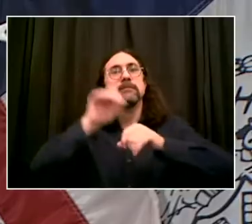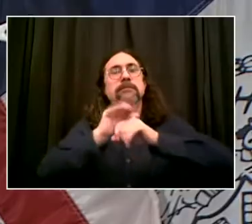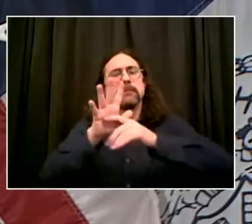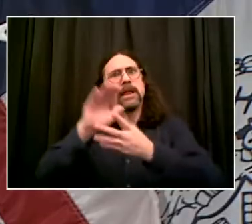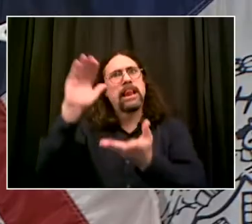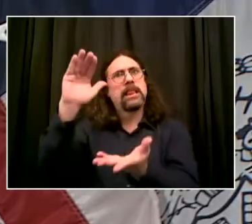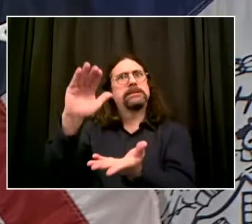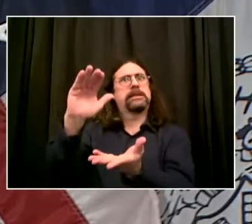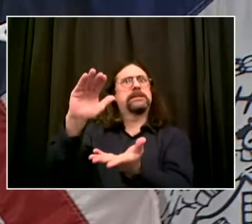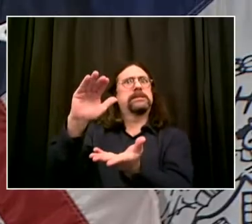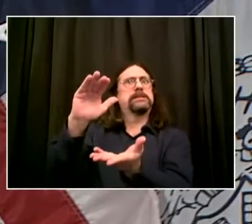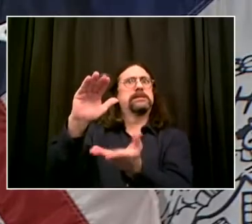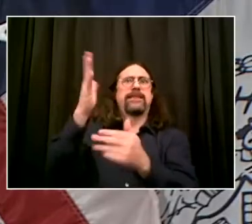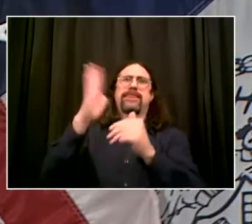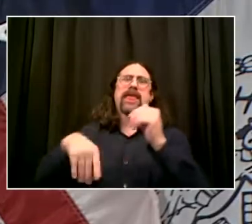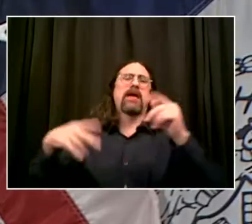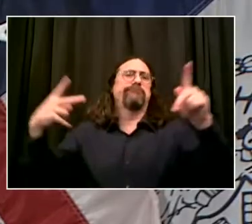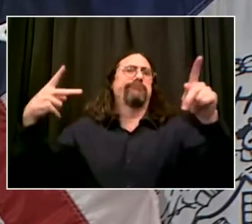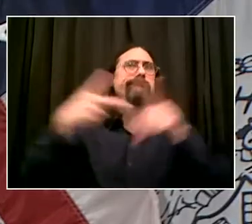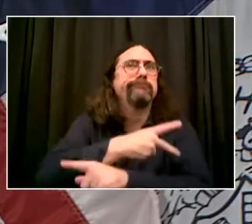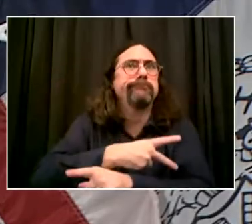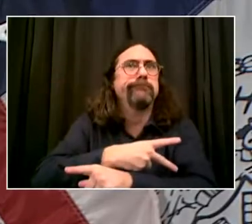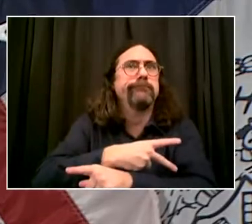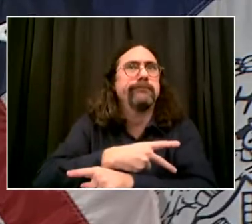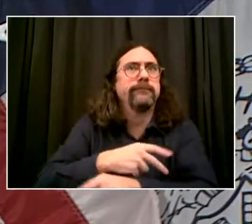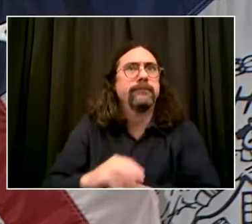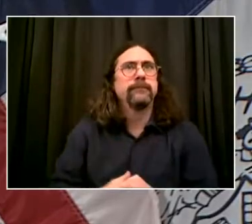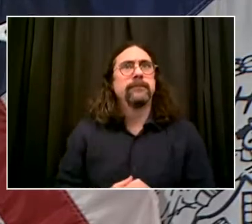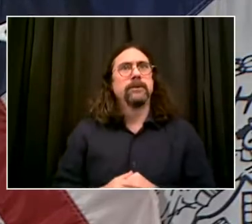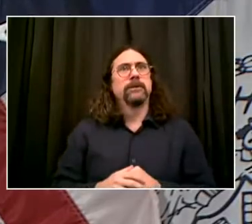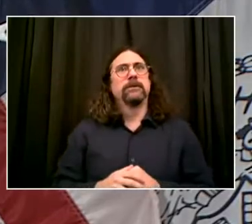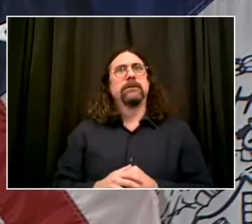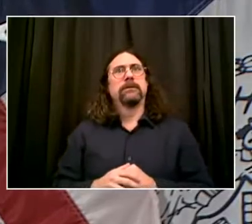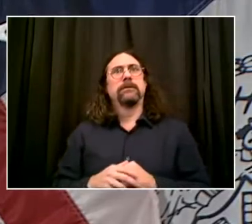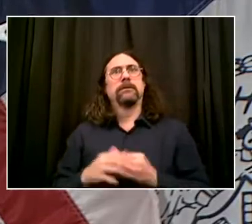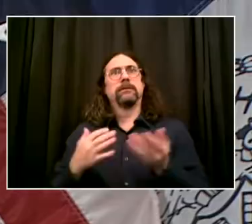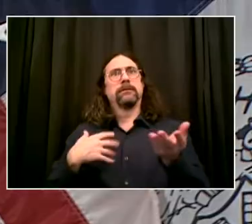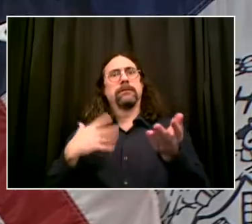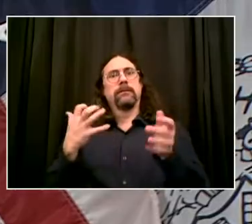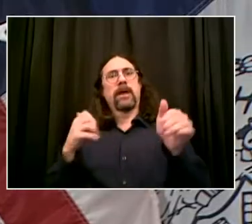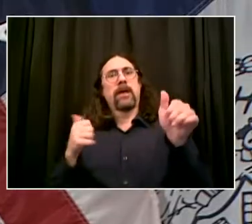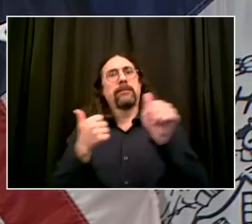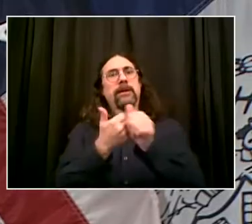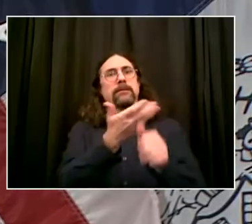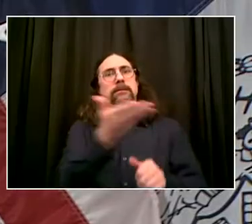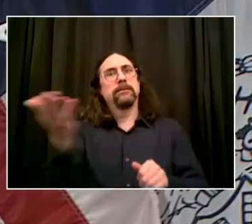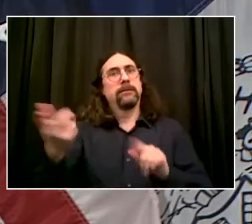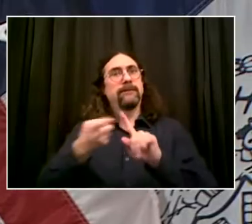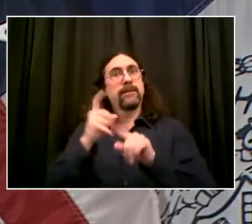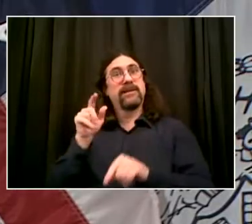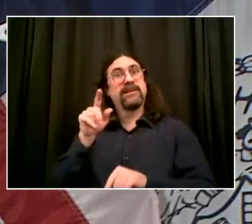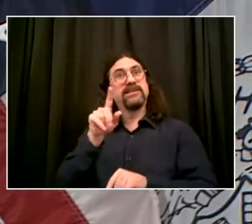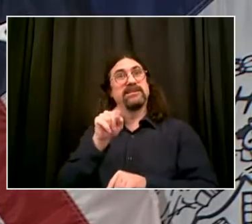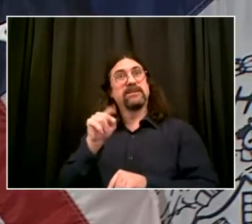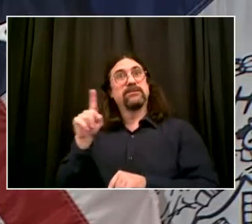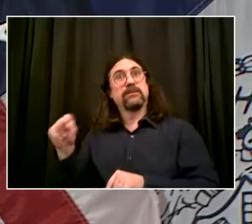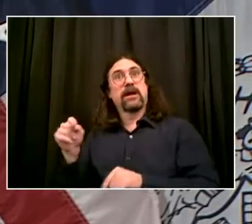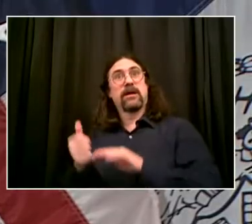CORONAVIRUS INFECCTIONS. HERE IS AN UPDATE WE HAVE HEARD FROM DR. TED LONG, A